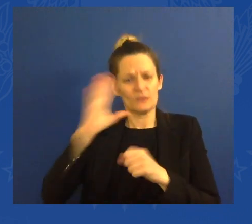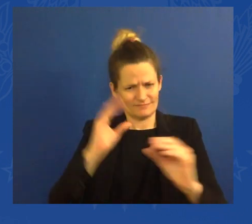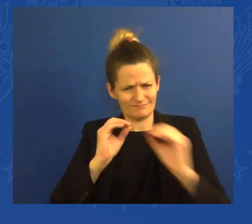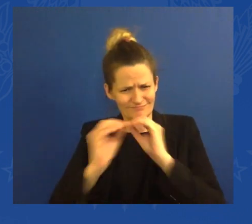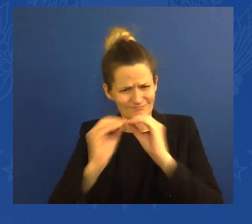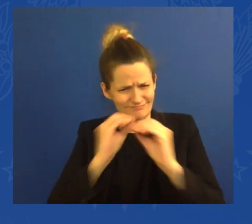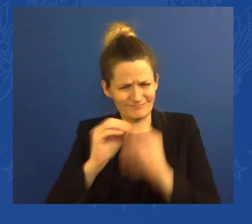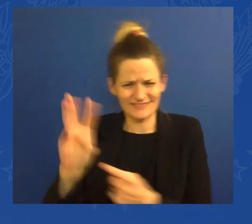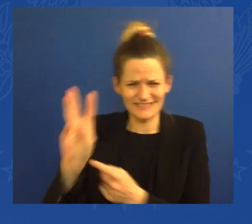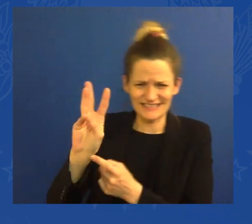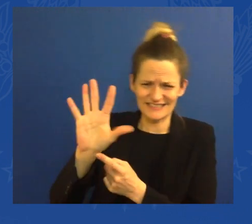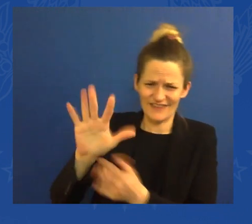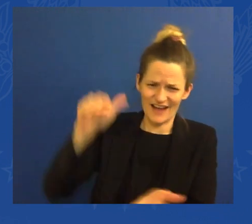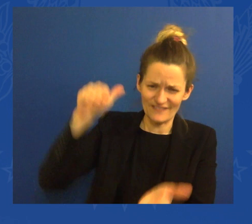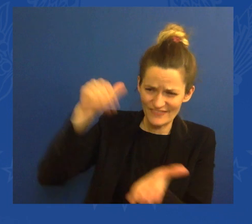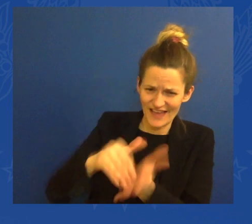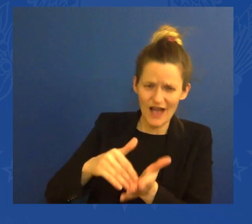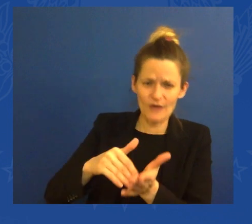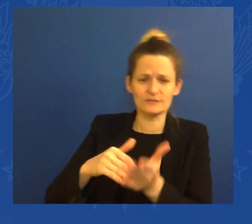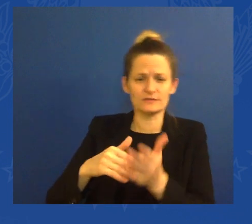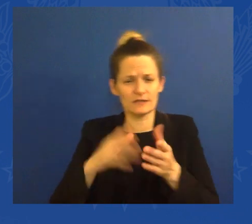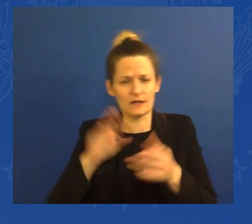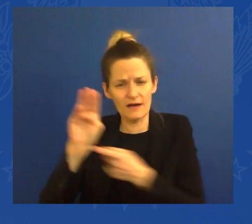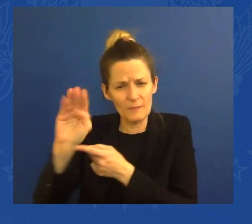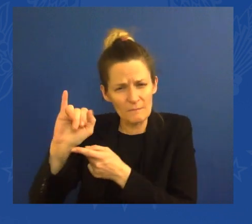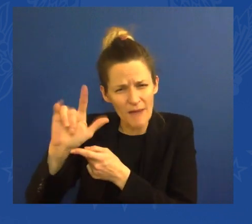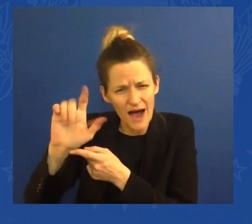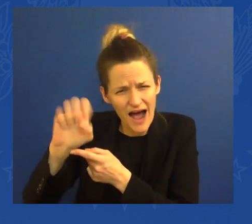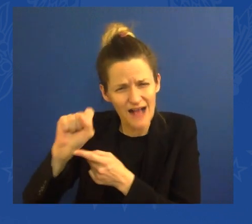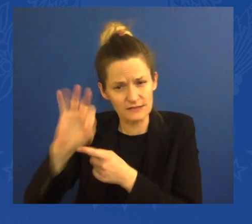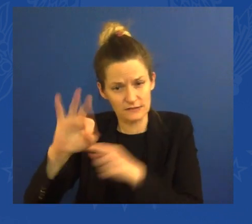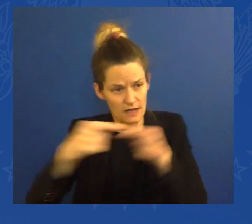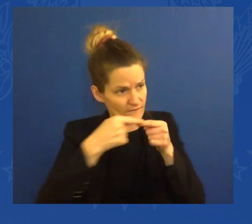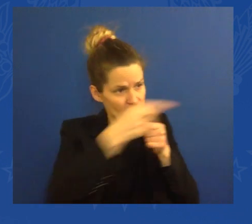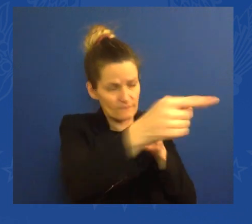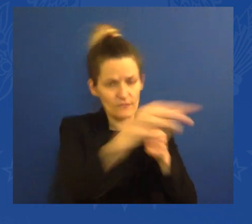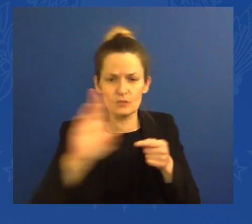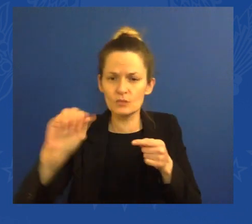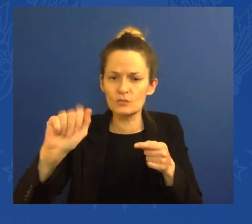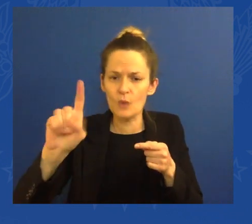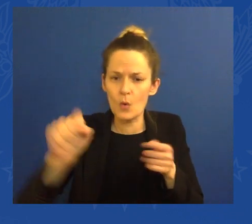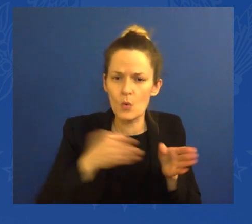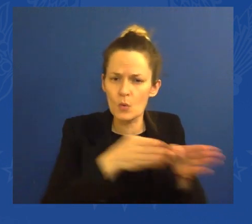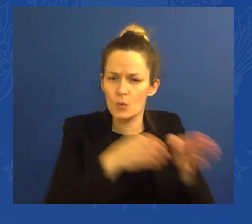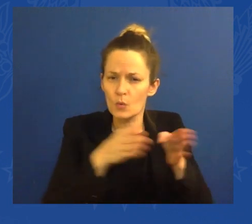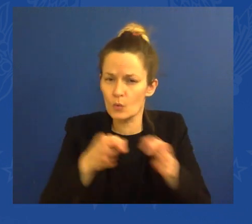Your governor is going to use some of the funding from this law to modernize one of the most important bridges in this region --